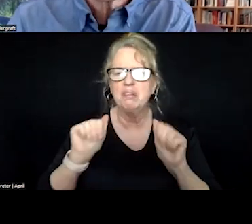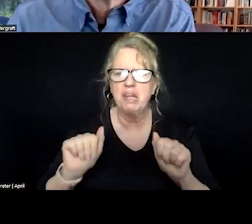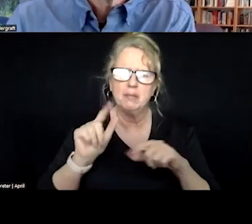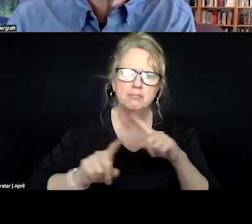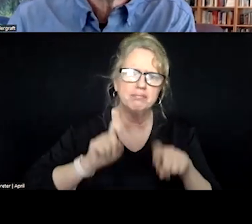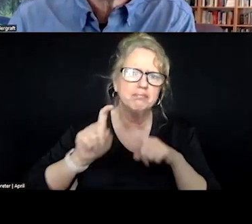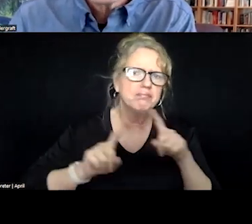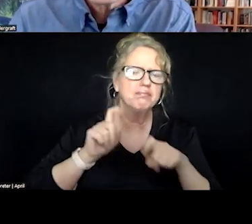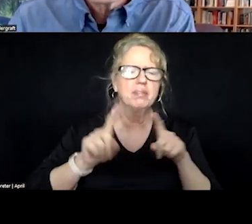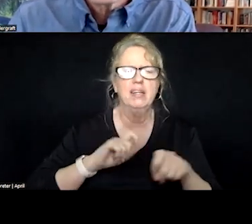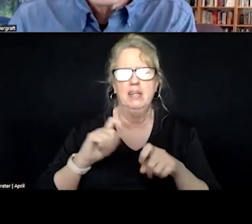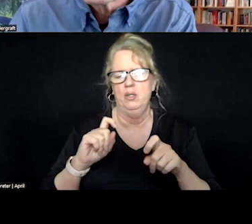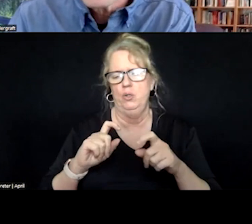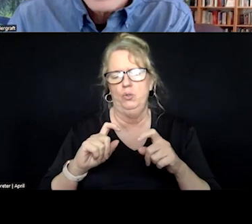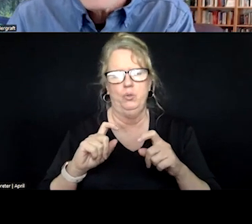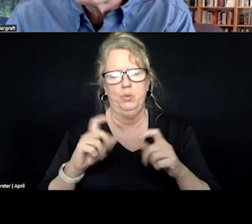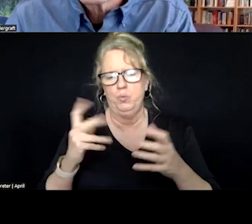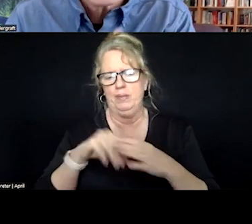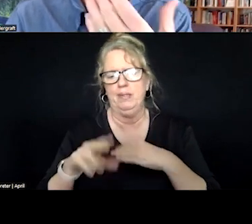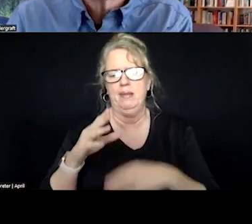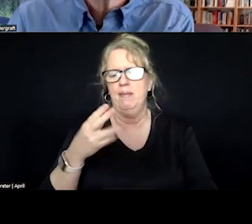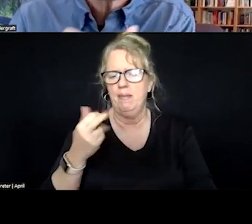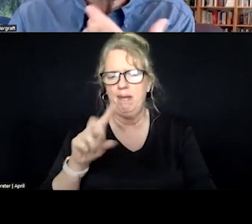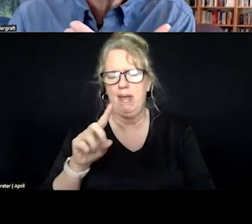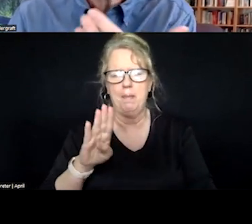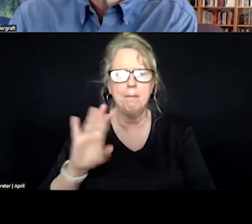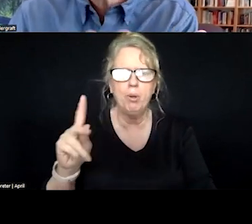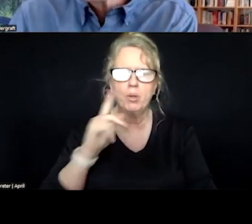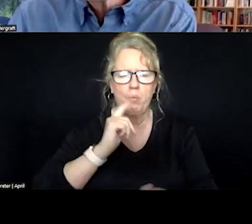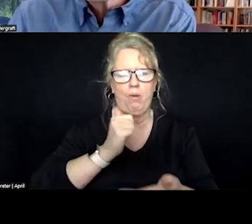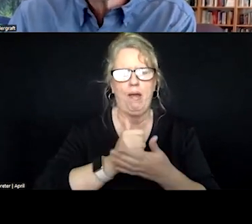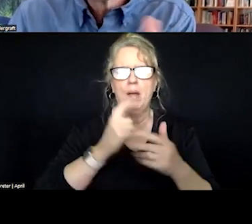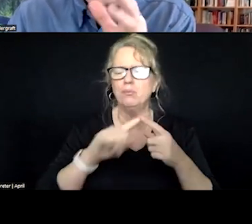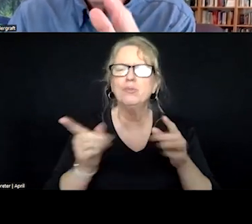ABOUT WHAT IS IN THE GUIDE.